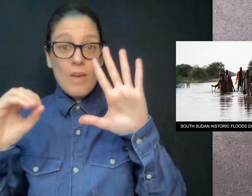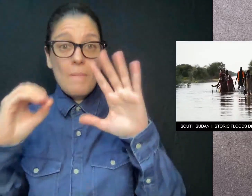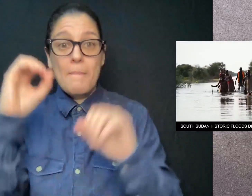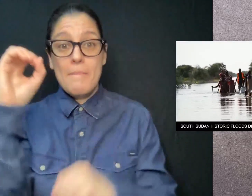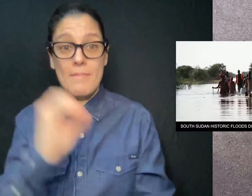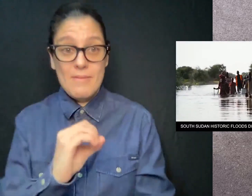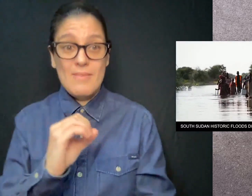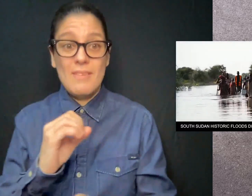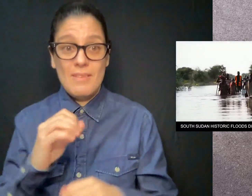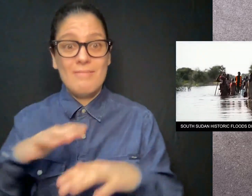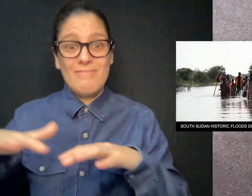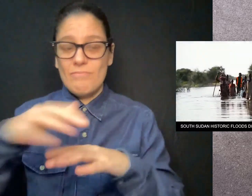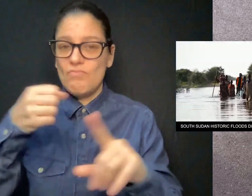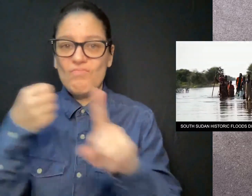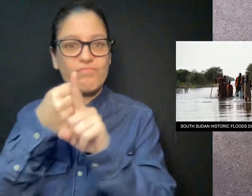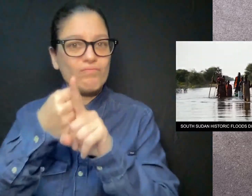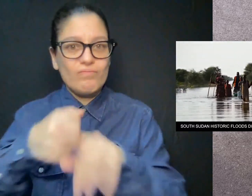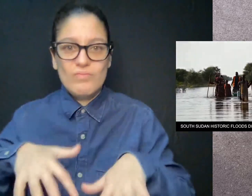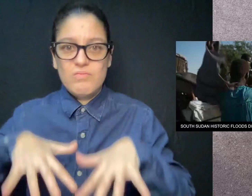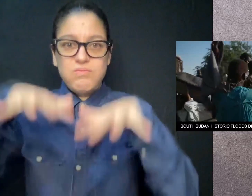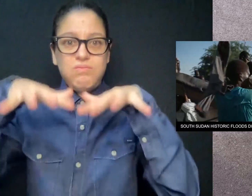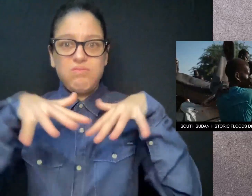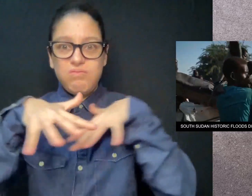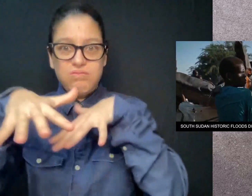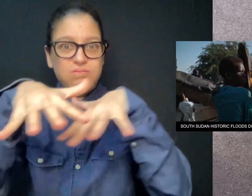according to authorities 90% of the area